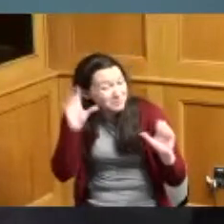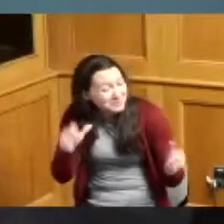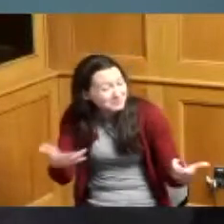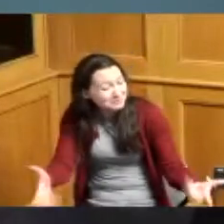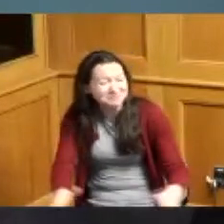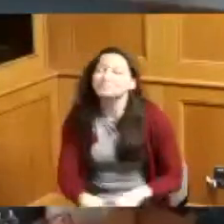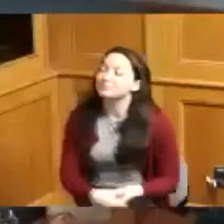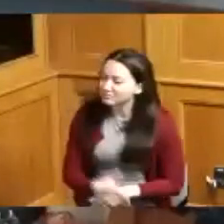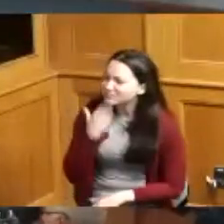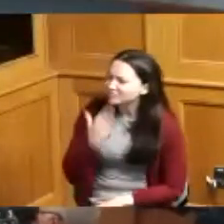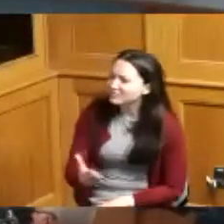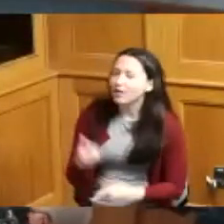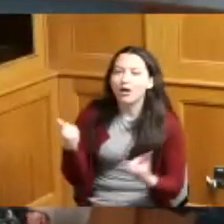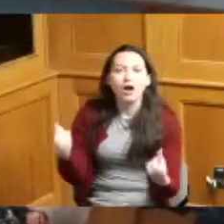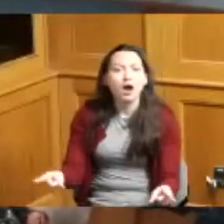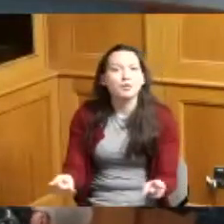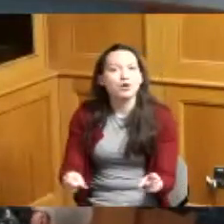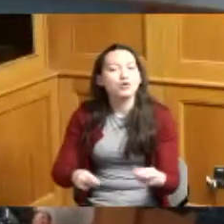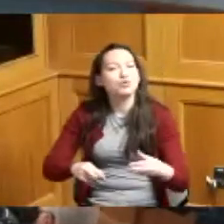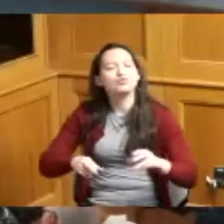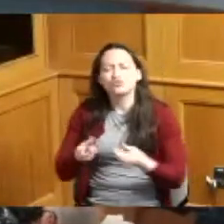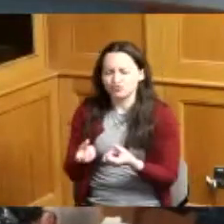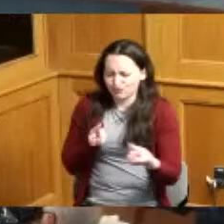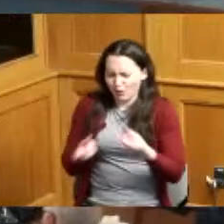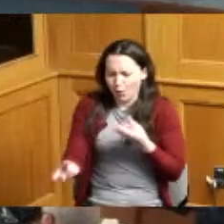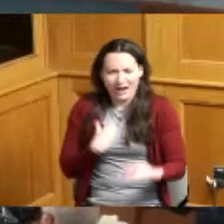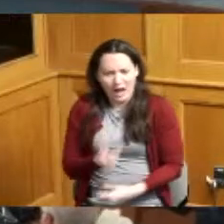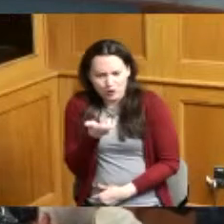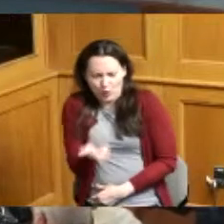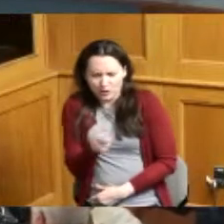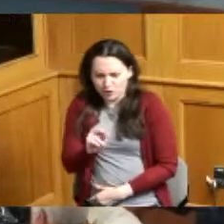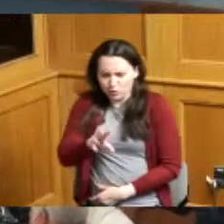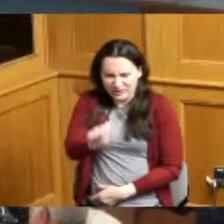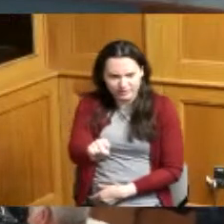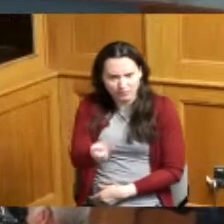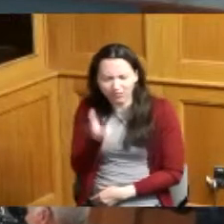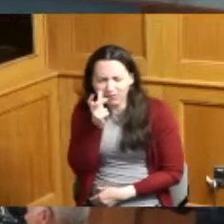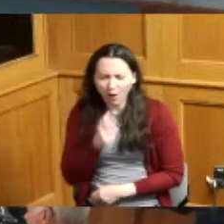thank you and when you bring up the roller rink I was watching it on the news and the joy the